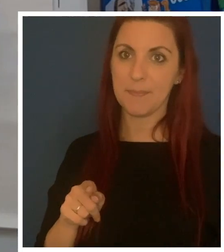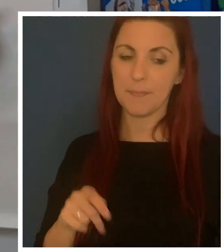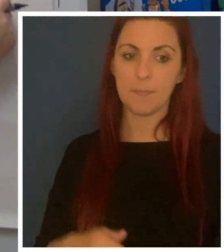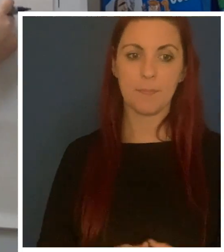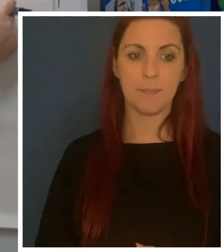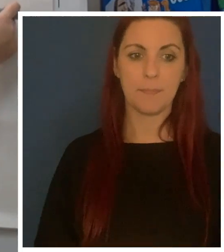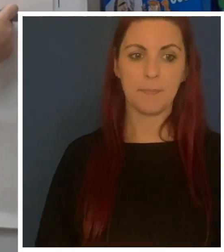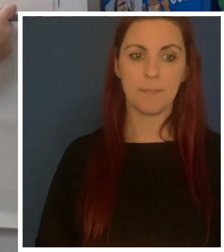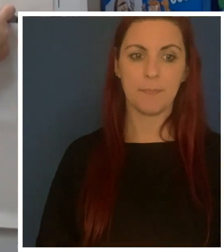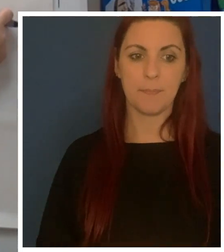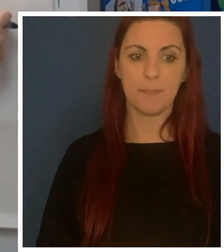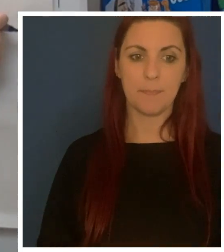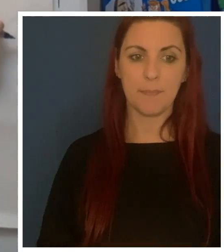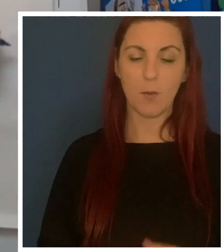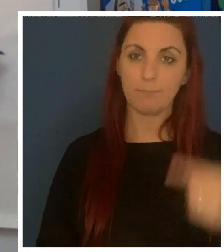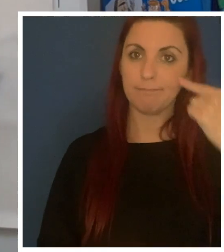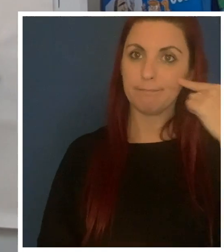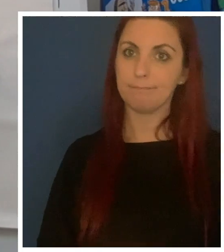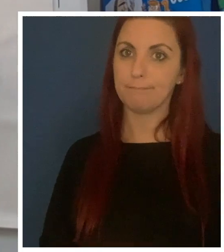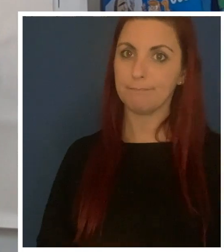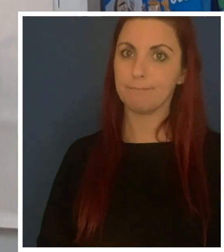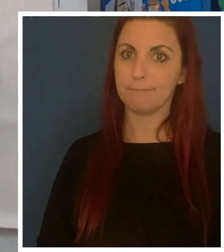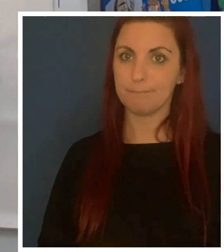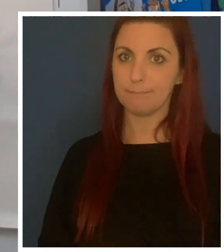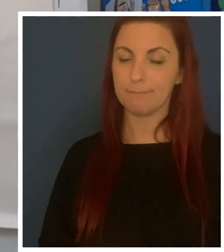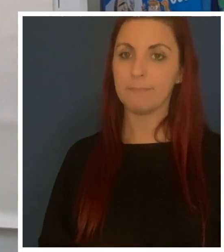So I come down like that and then at a 90-degree angle back again towards